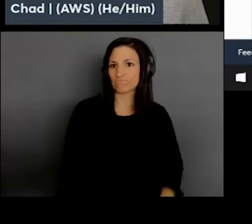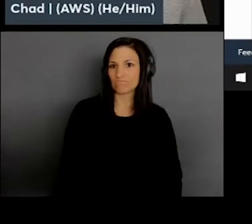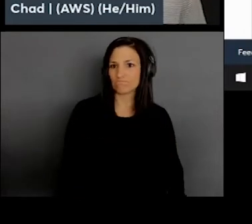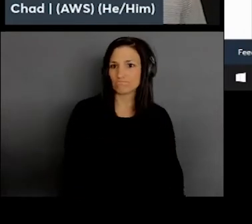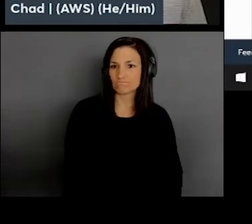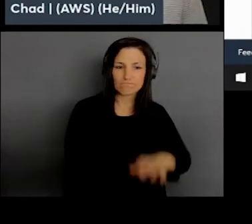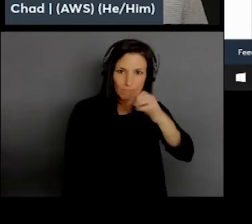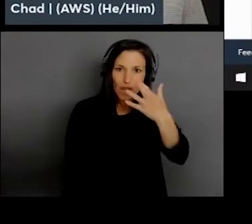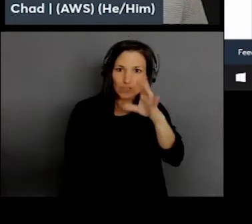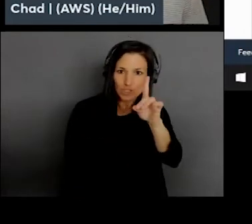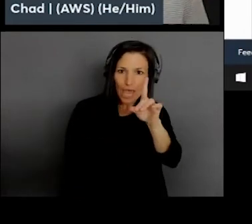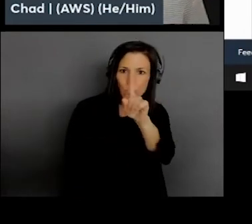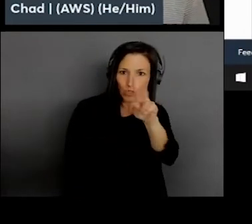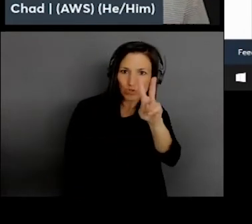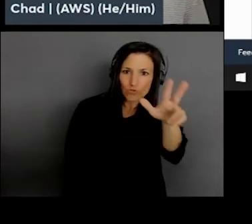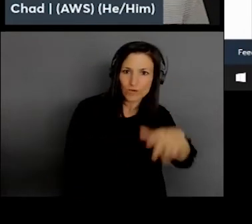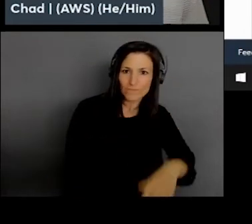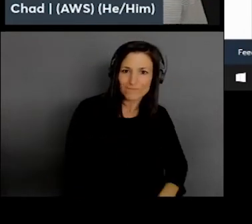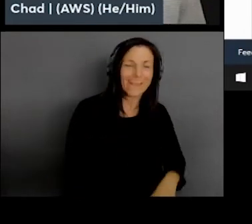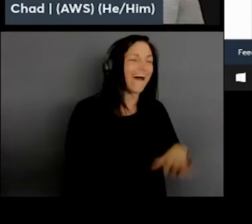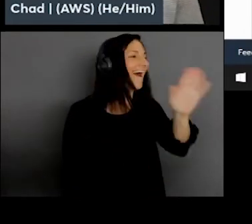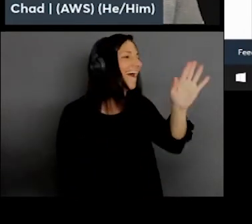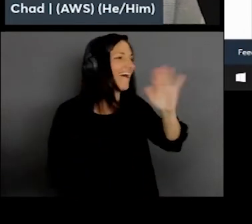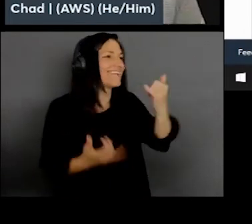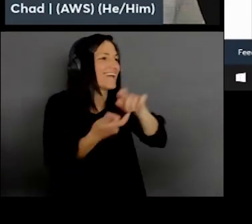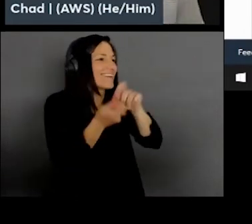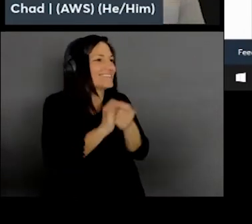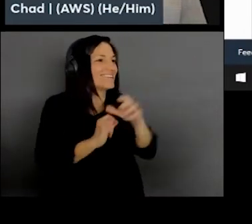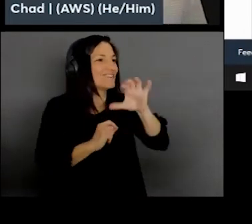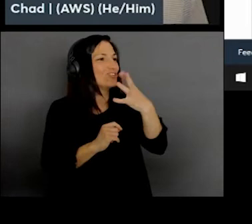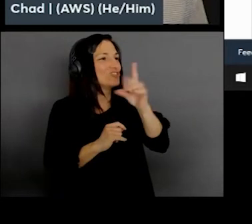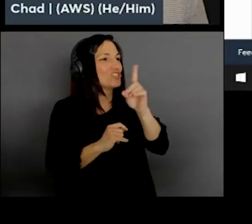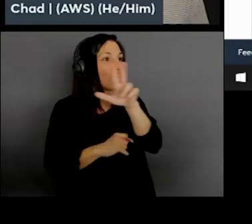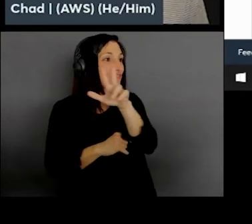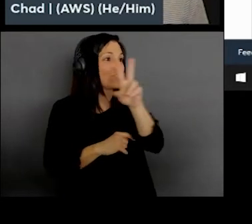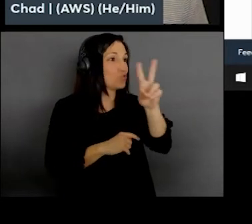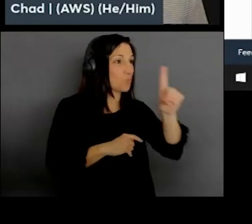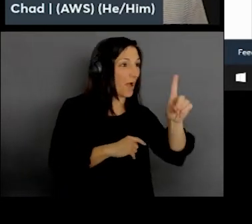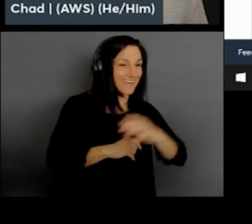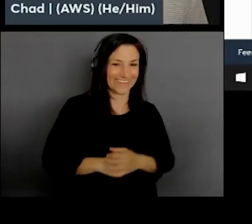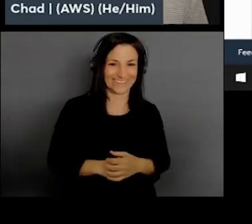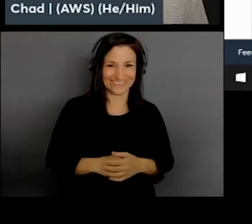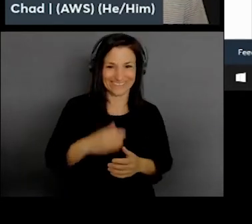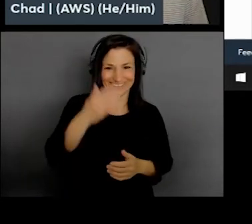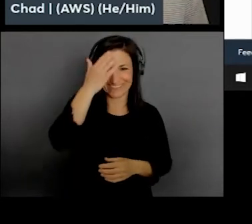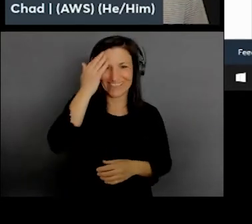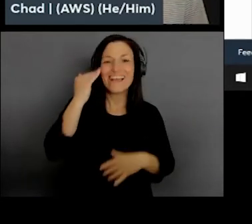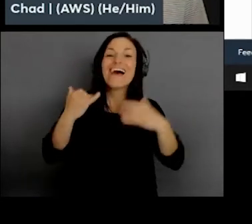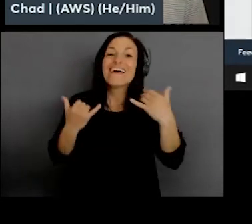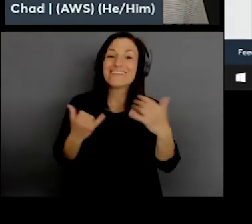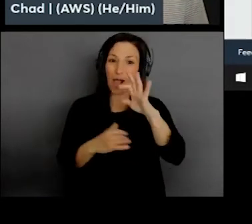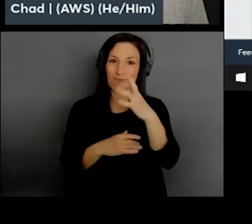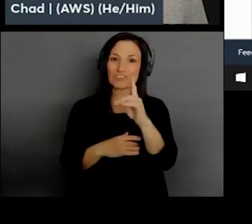Chad321. That's what I meant to say. Chad will now have to sit down and spend the entire day resetting all his passwords.